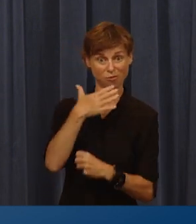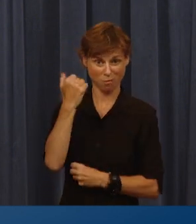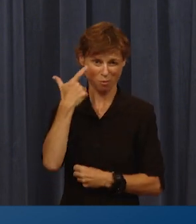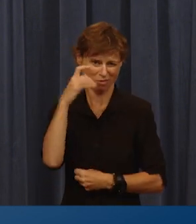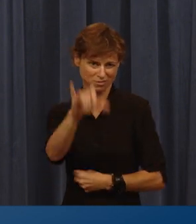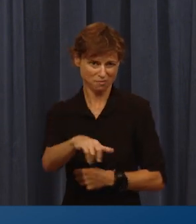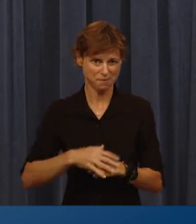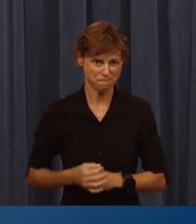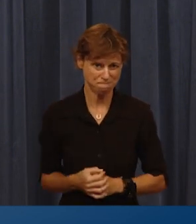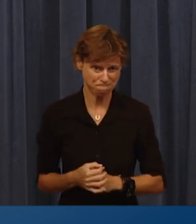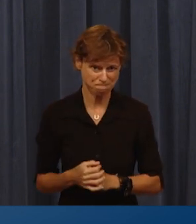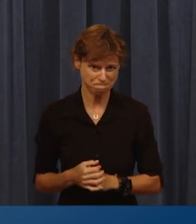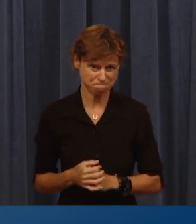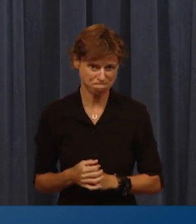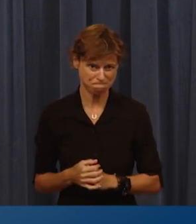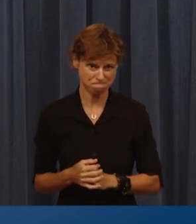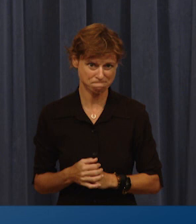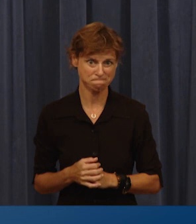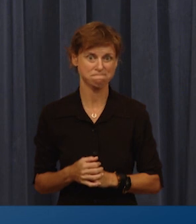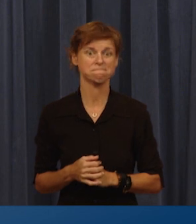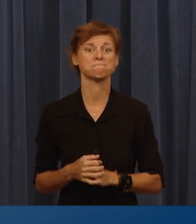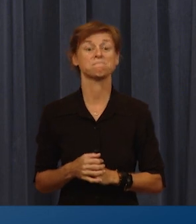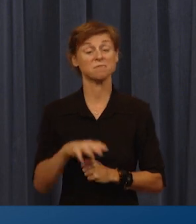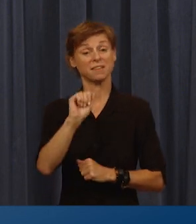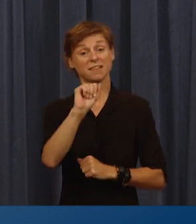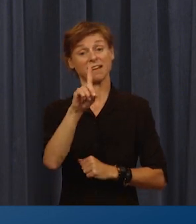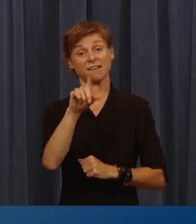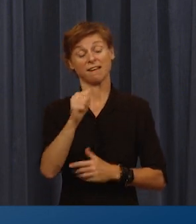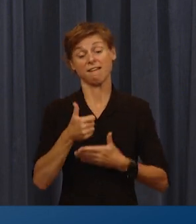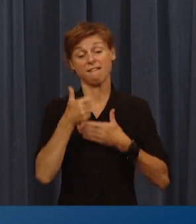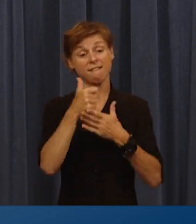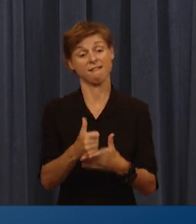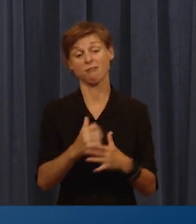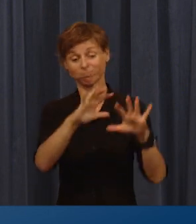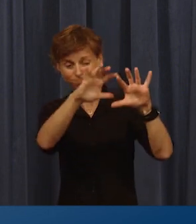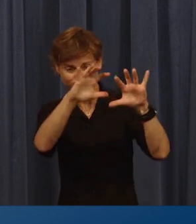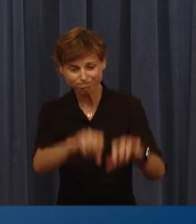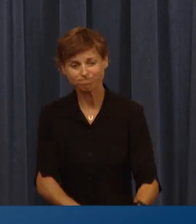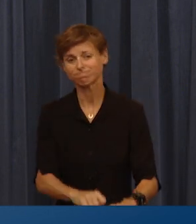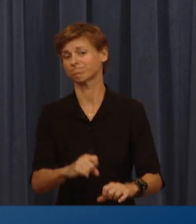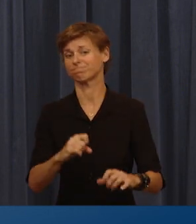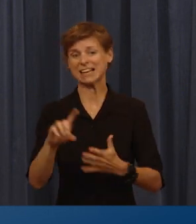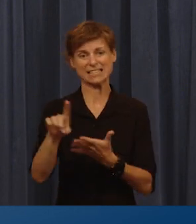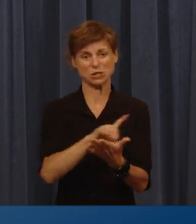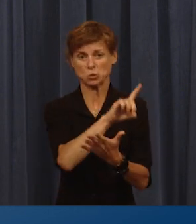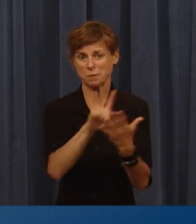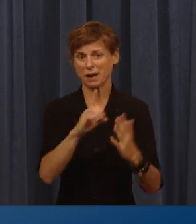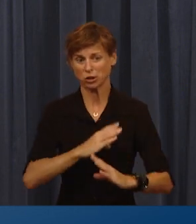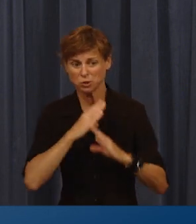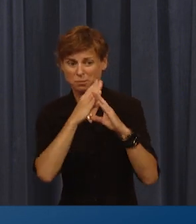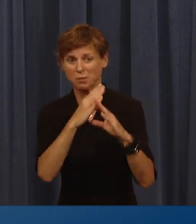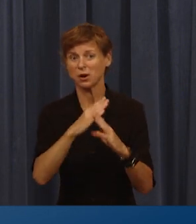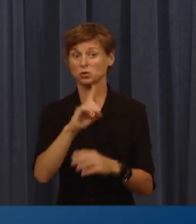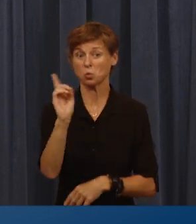The ADA has helped knock down discriminatory barriers in employment, state and local programs, and businesses.